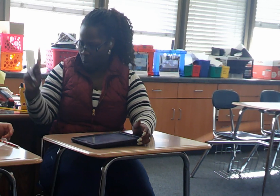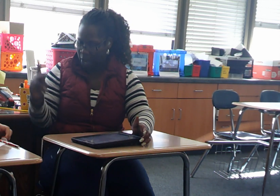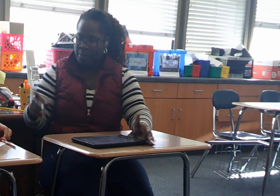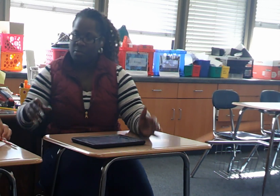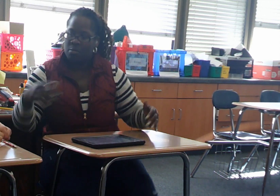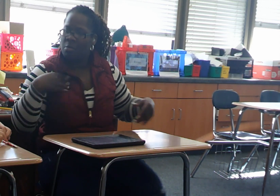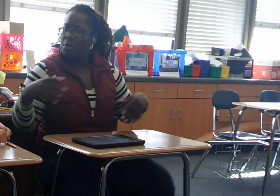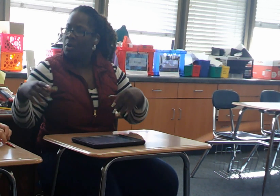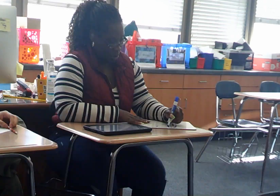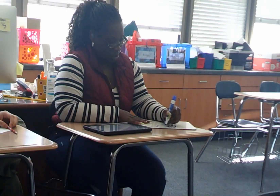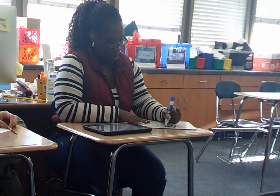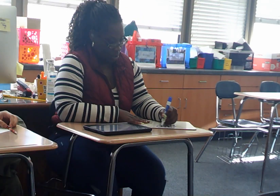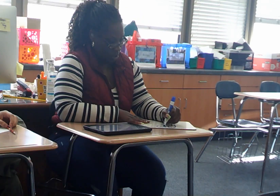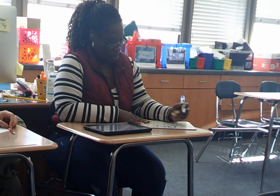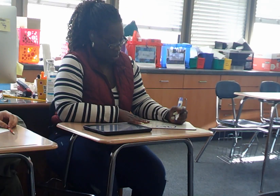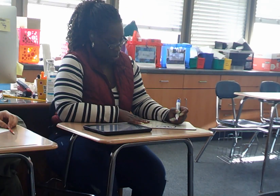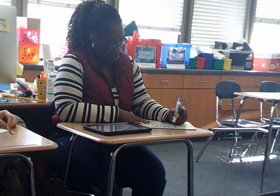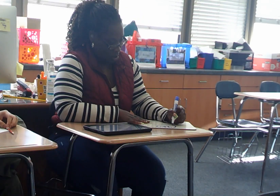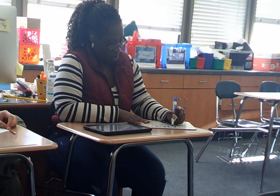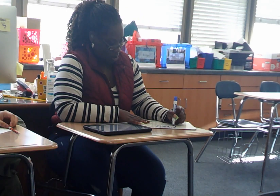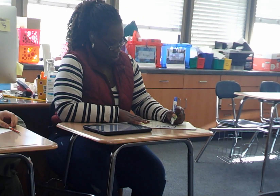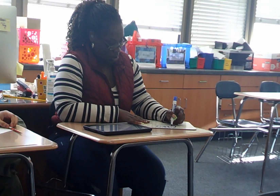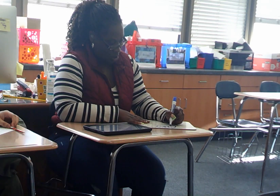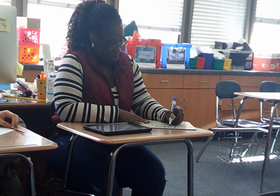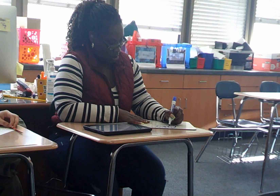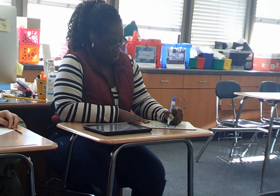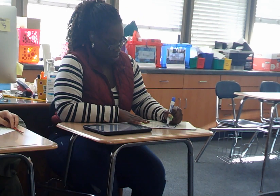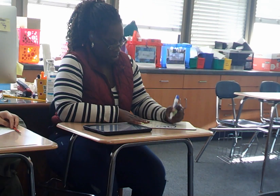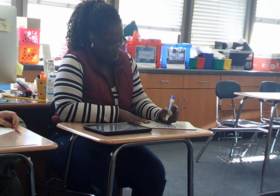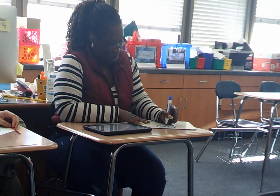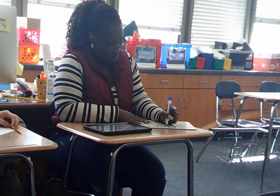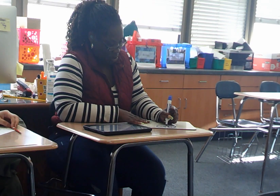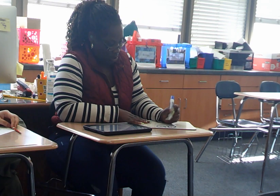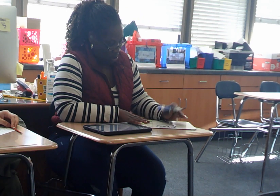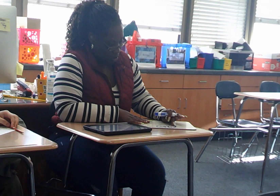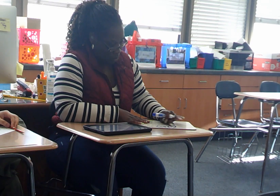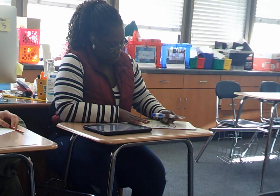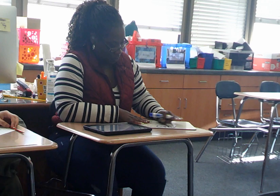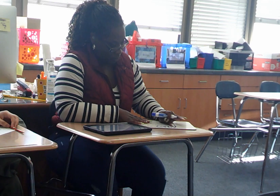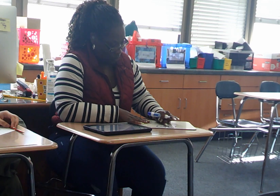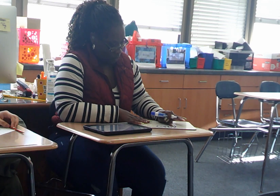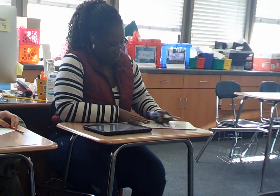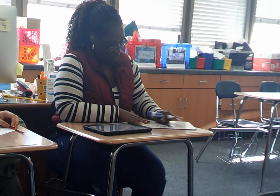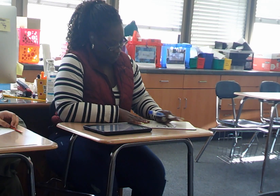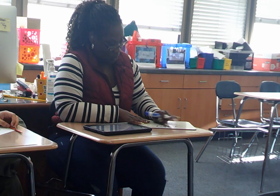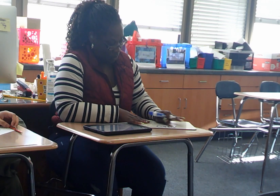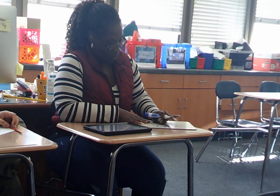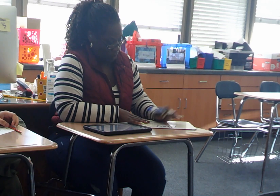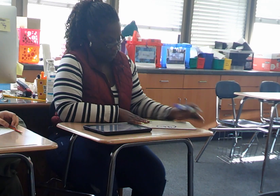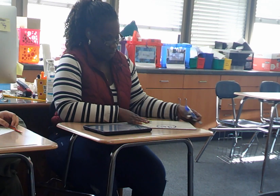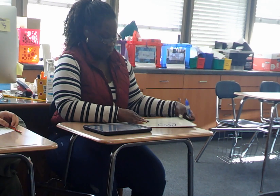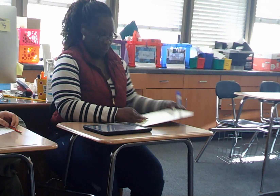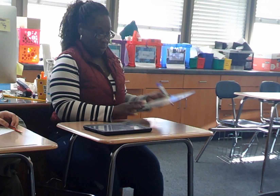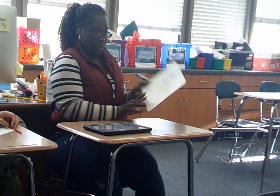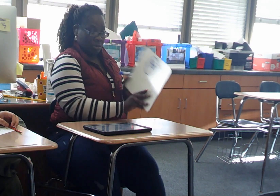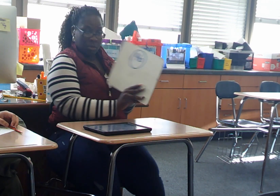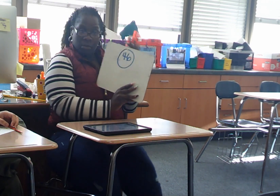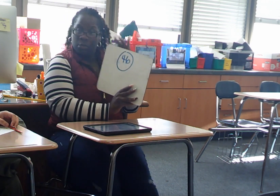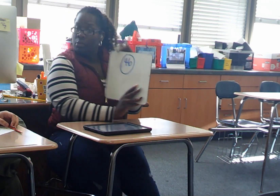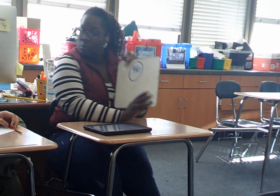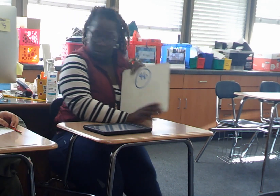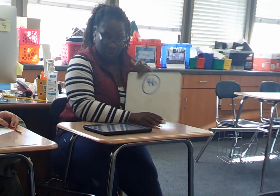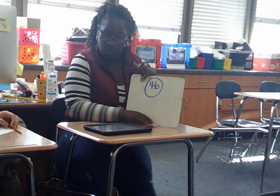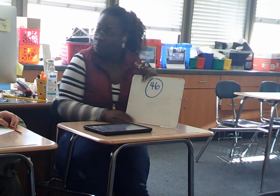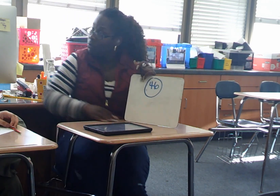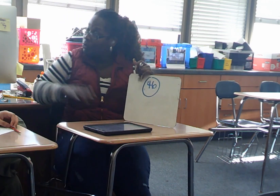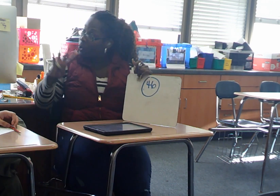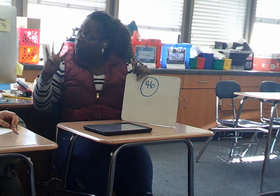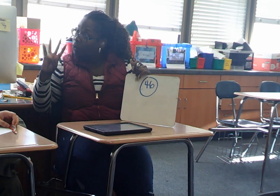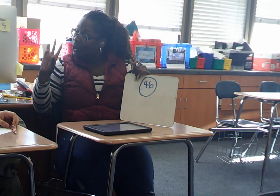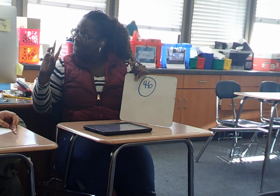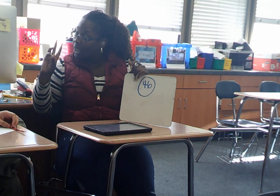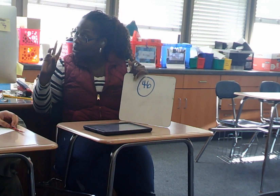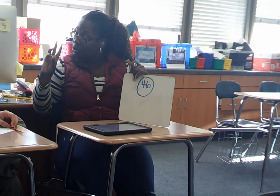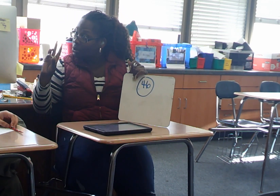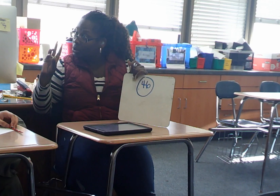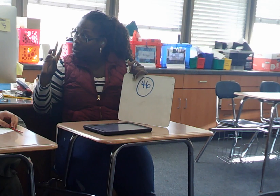Okay. 46.